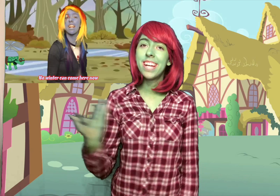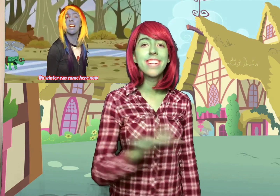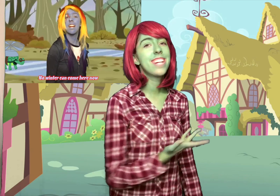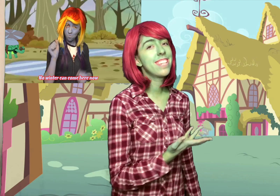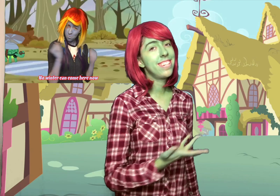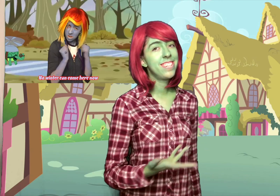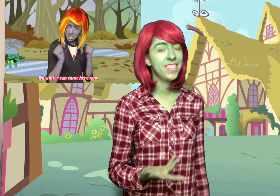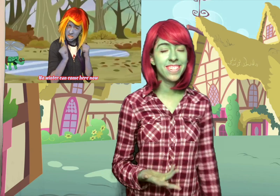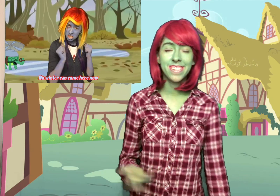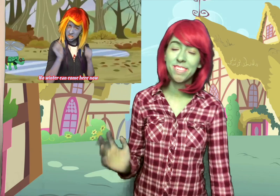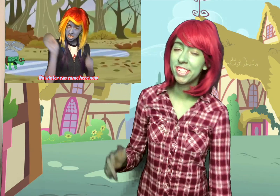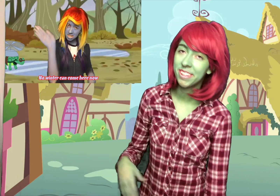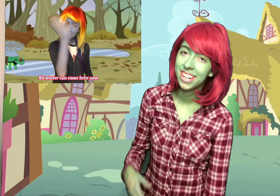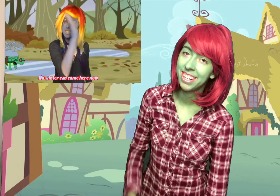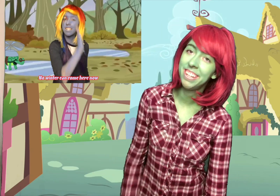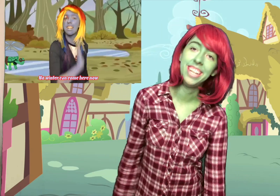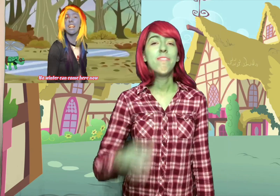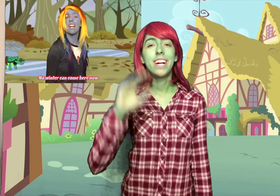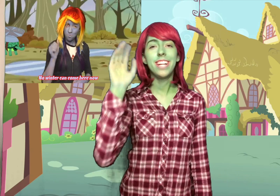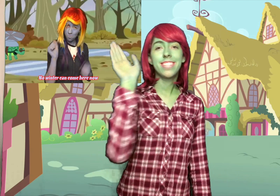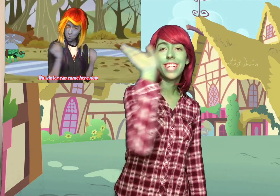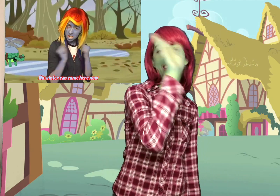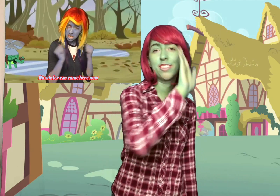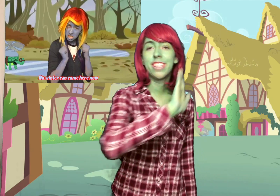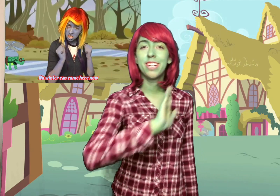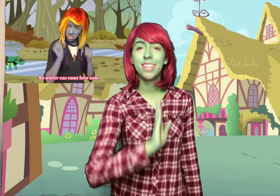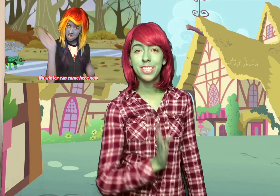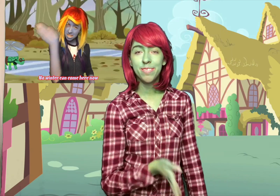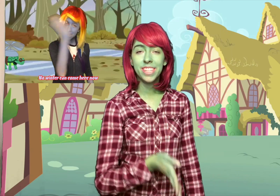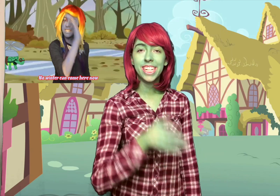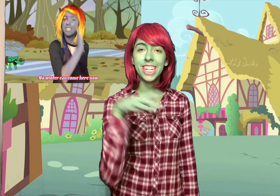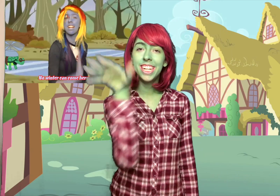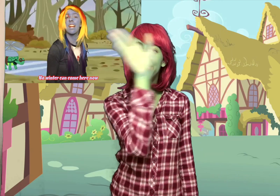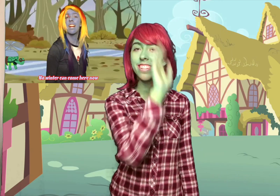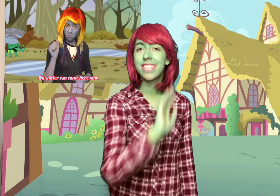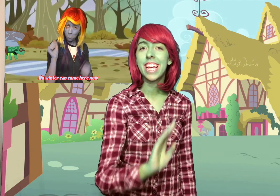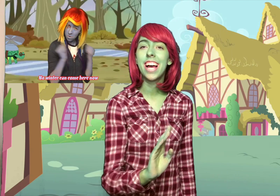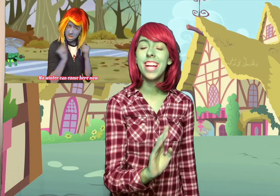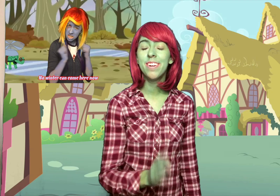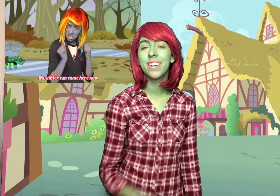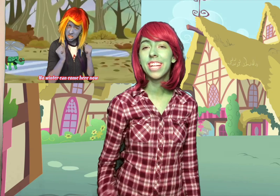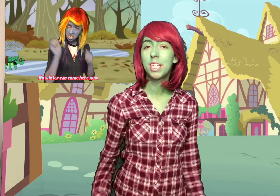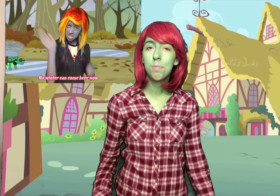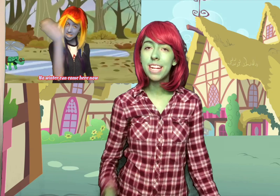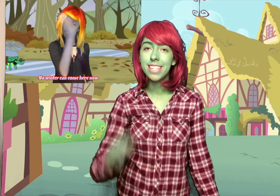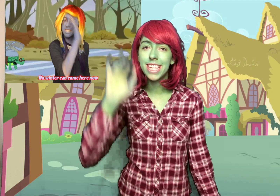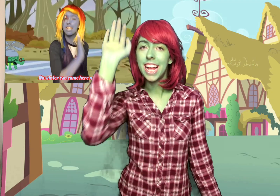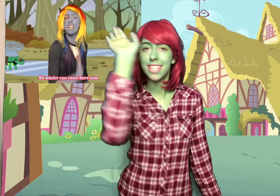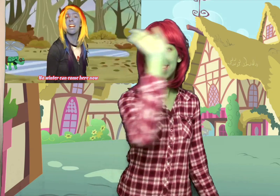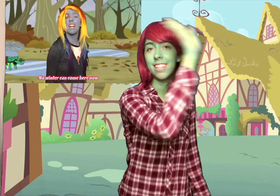other asl tutorials i'm sure you already know it but it's like you're drawing a question mark in the sky or like you're being sassy